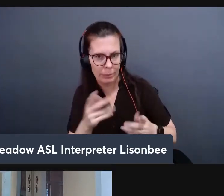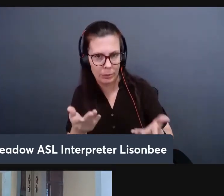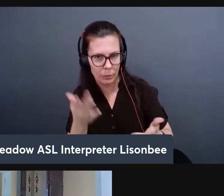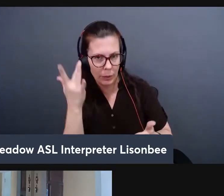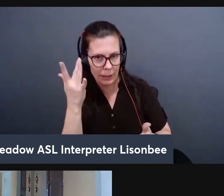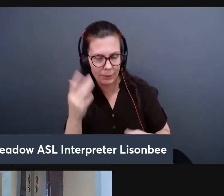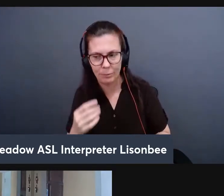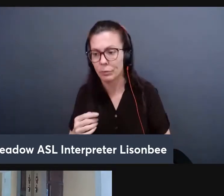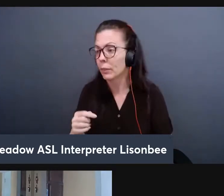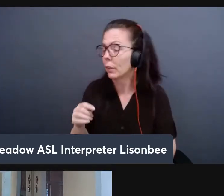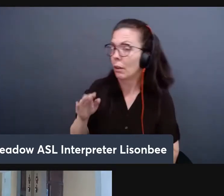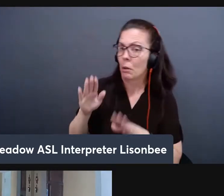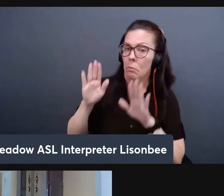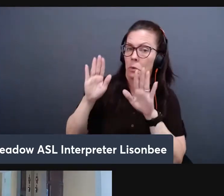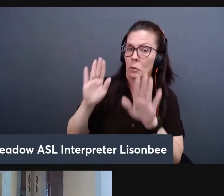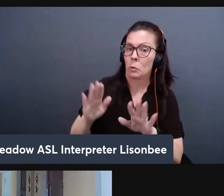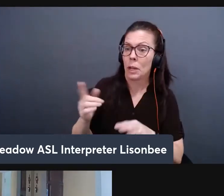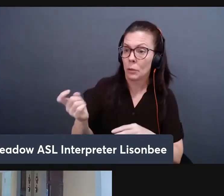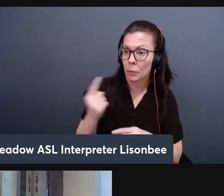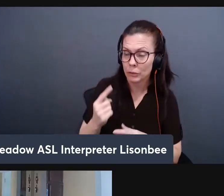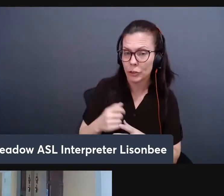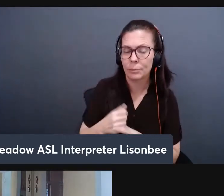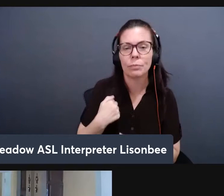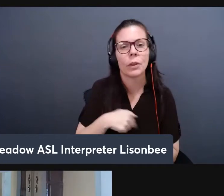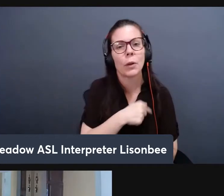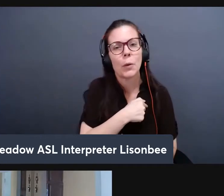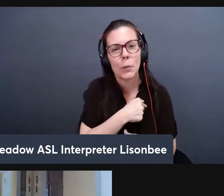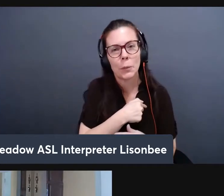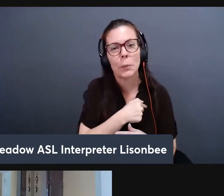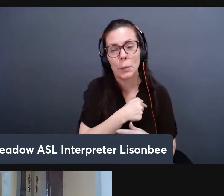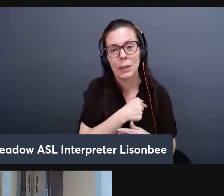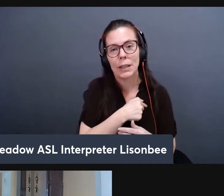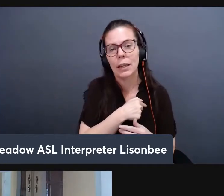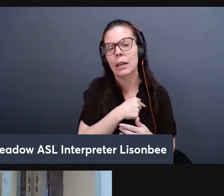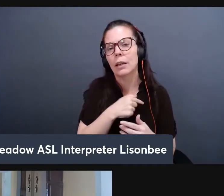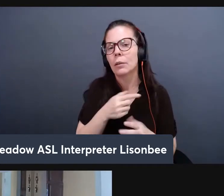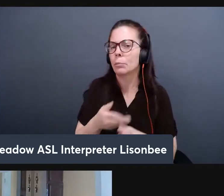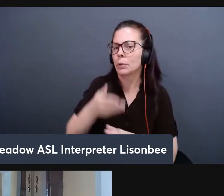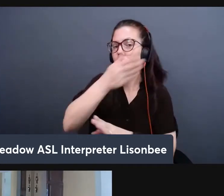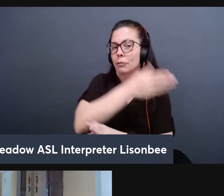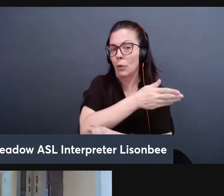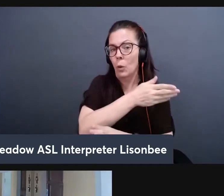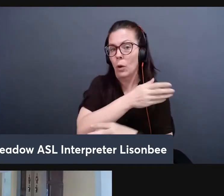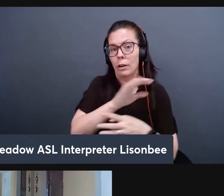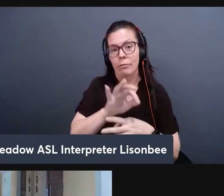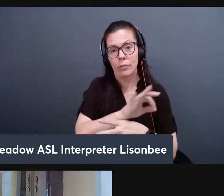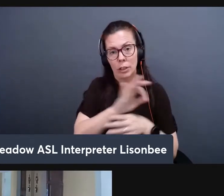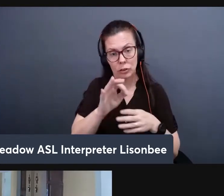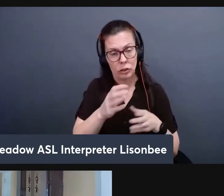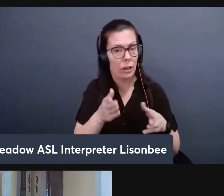That's a great question. So we have actually have previously had functionality that allowed front end developers